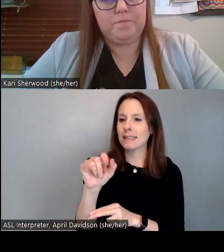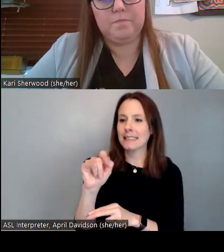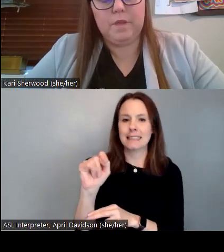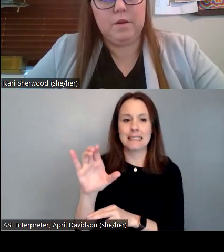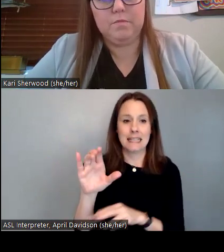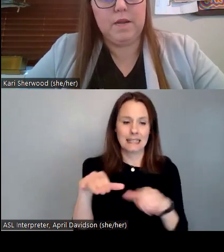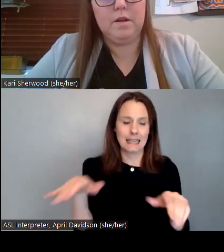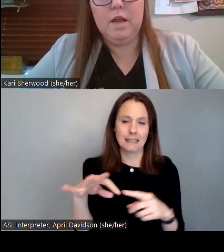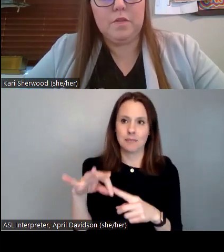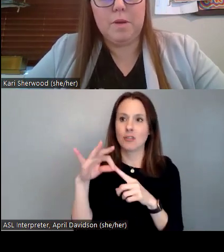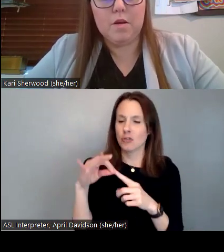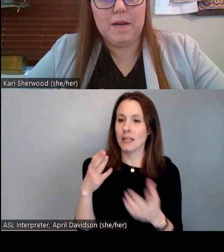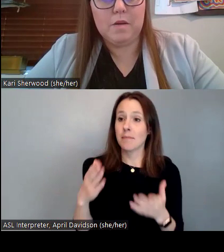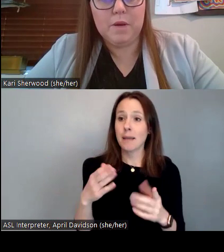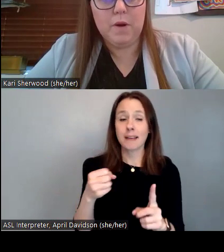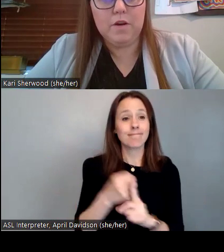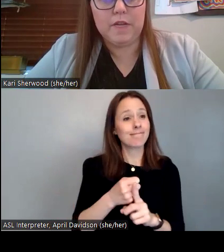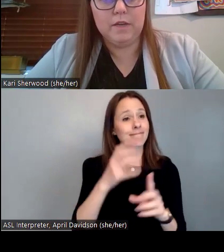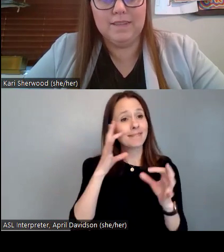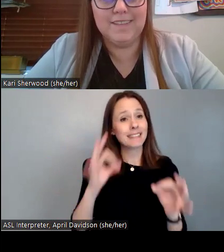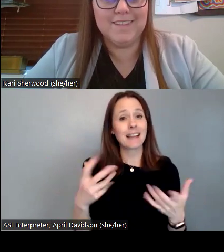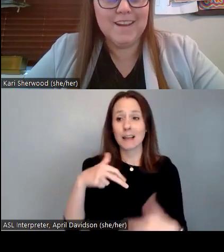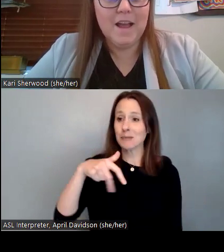a walk for -- and their parent might not be aware of